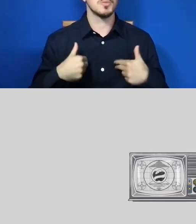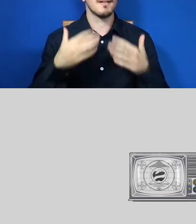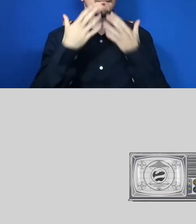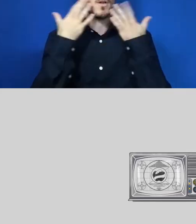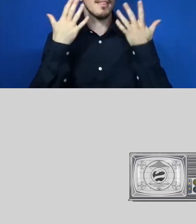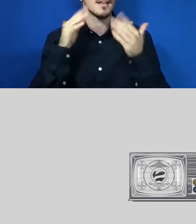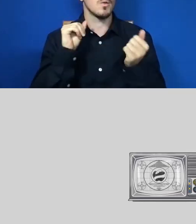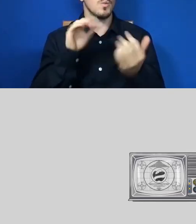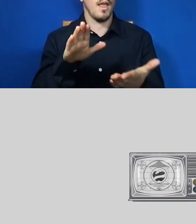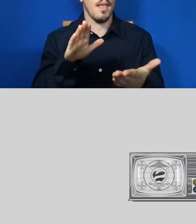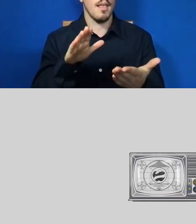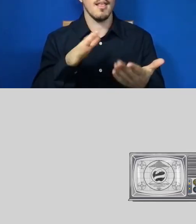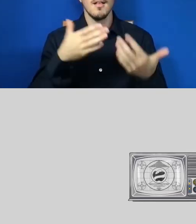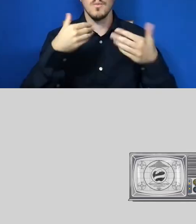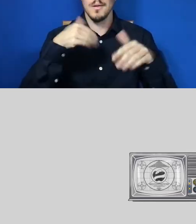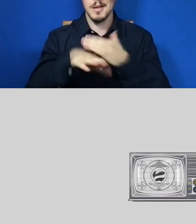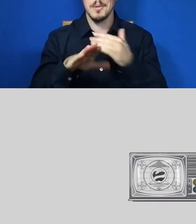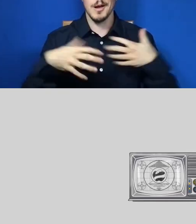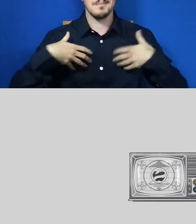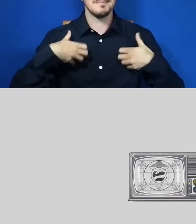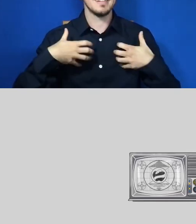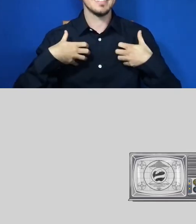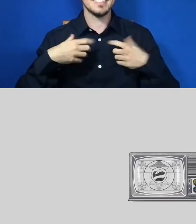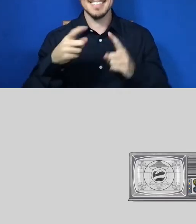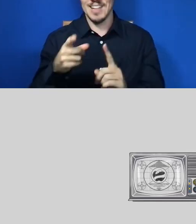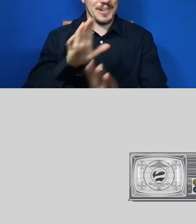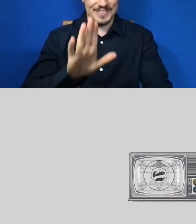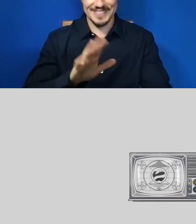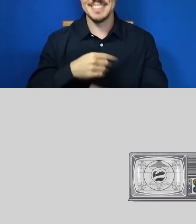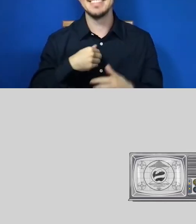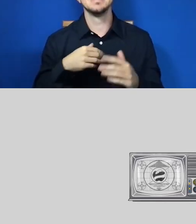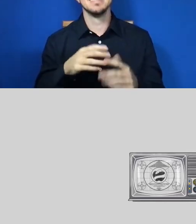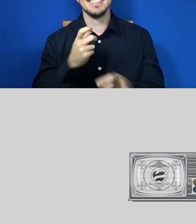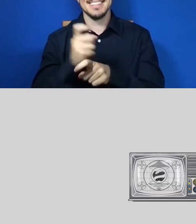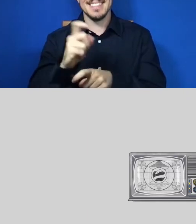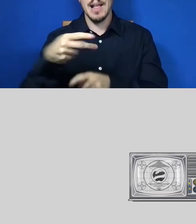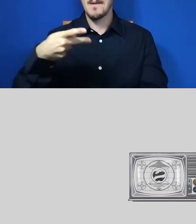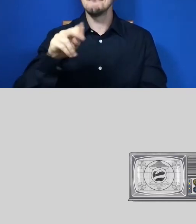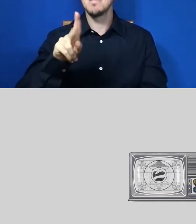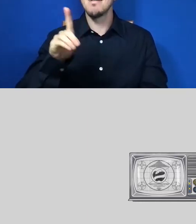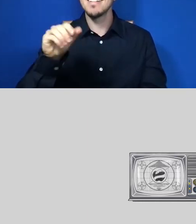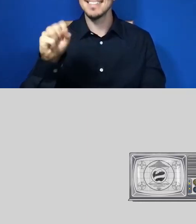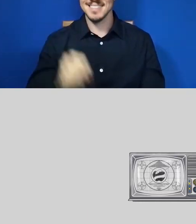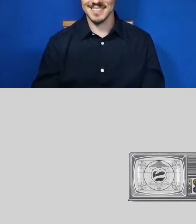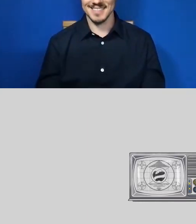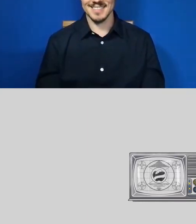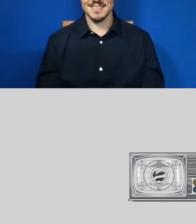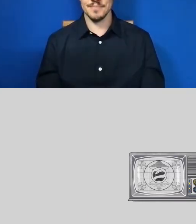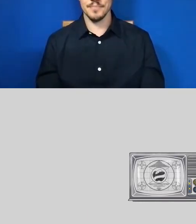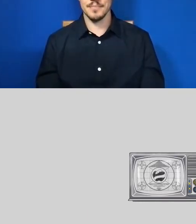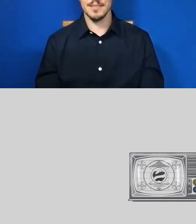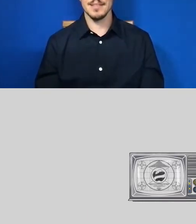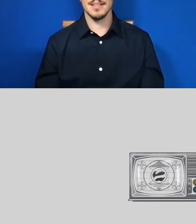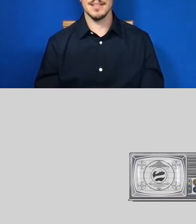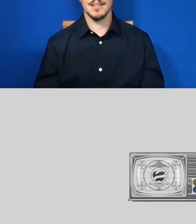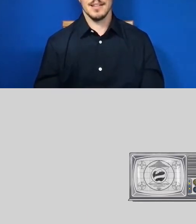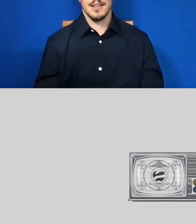We'll start by importing our Pandas. Okay, we have our pandas. Then, let's read in our CSV file.